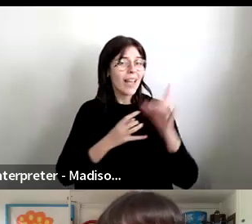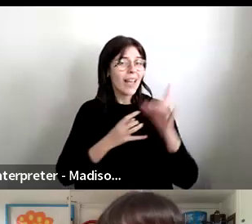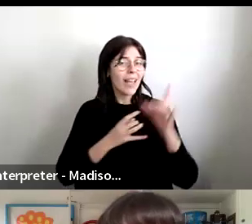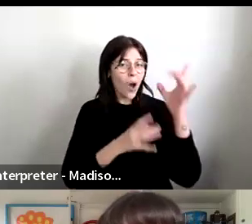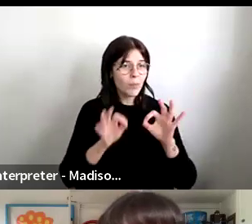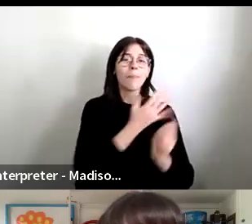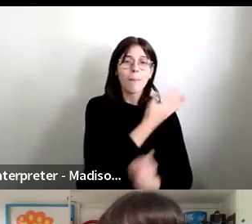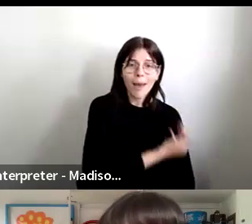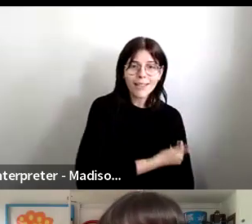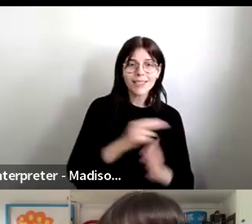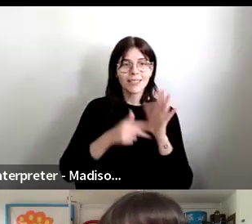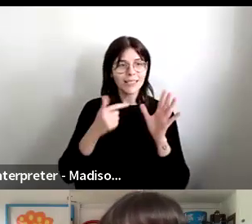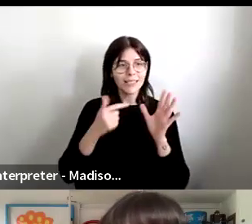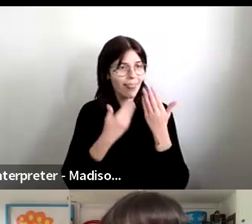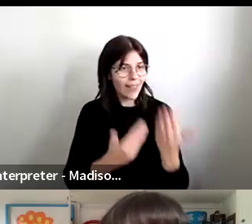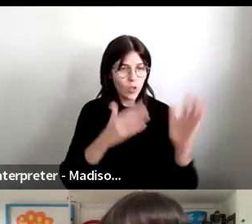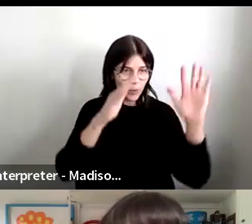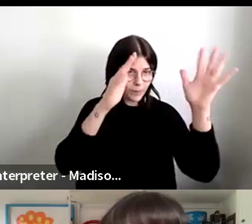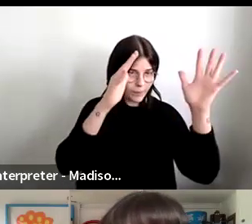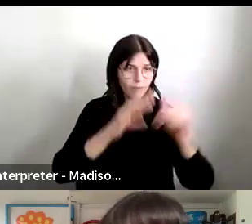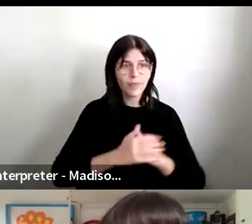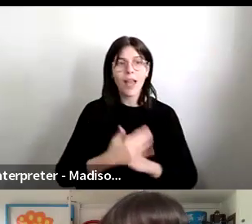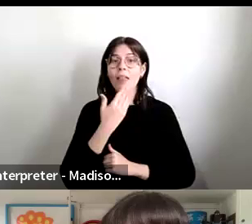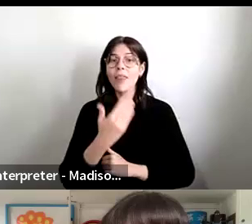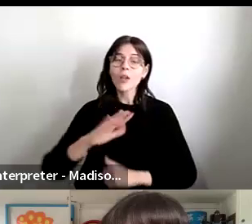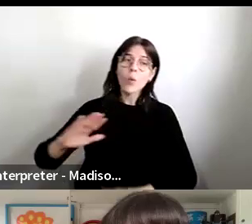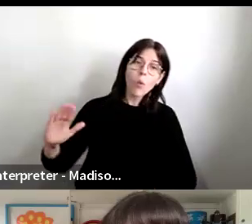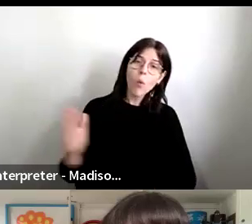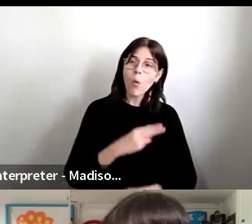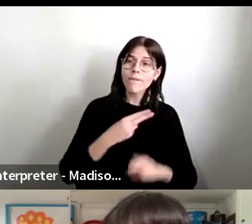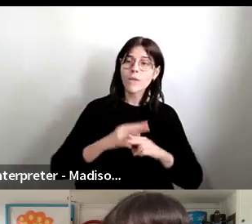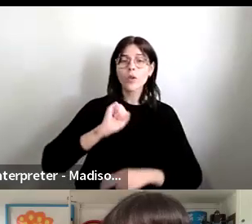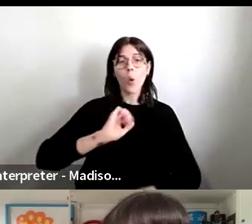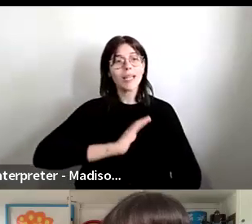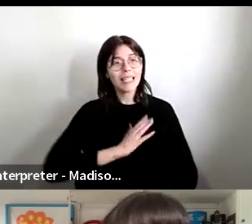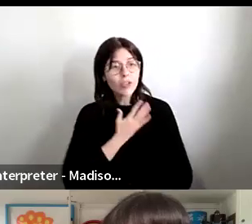thank you so much. And thanks, all of you, for your interest, for watching this and joining